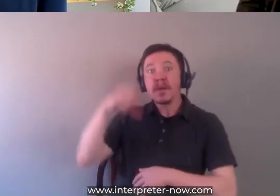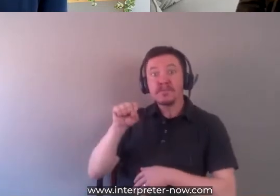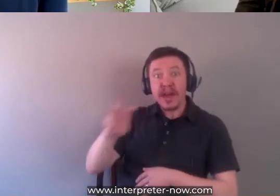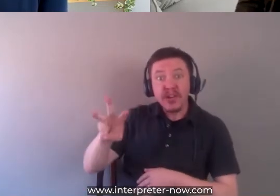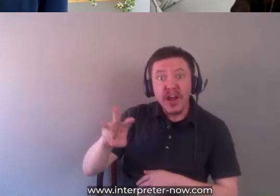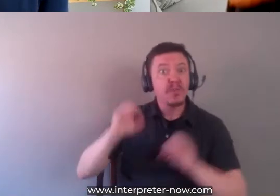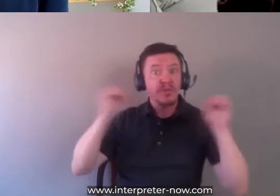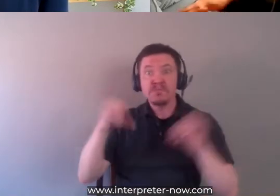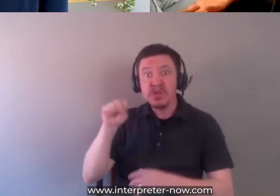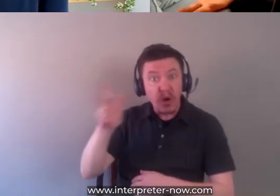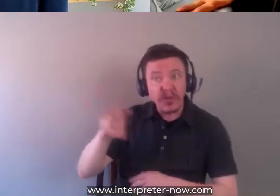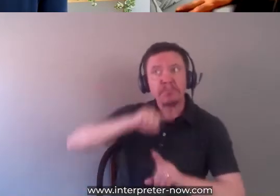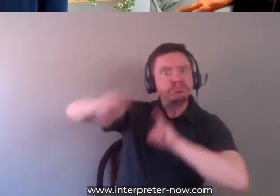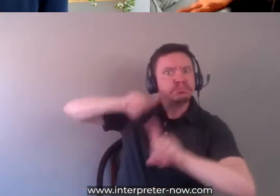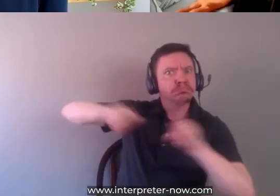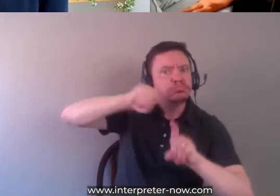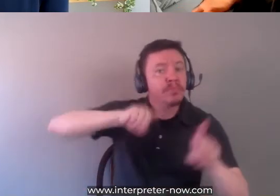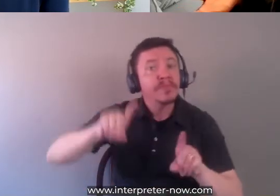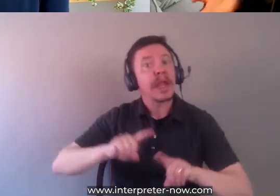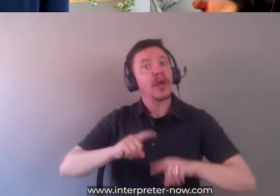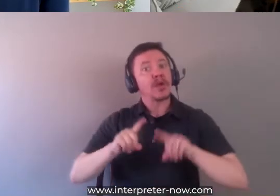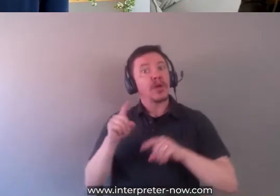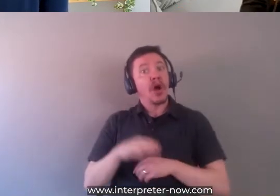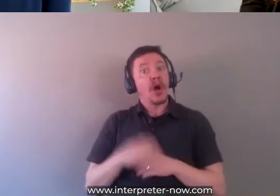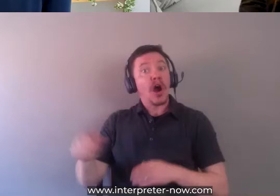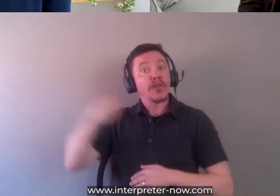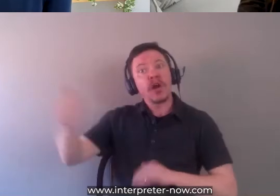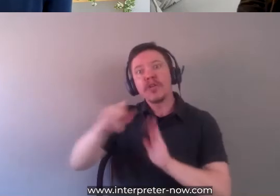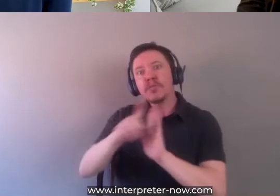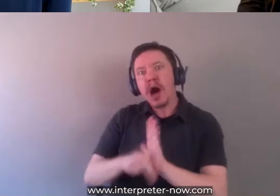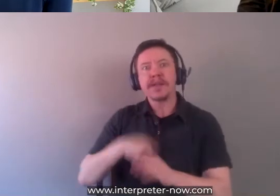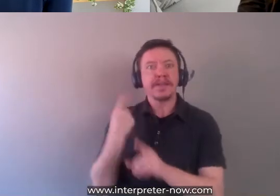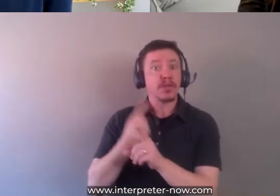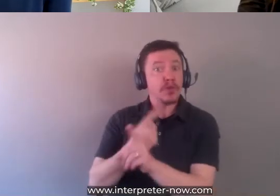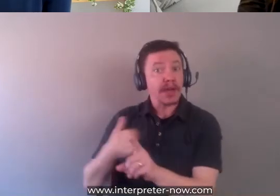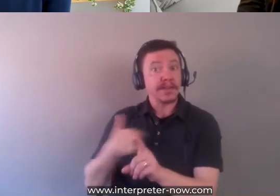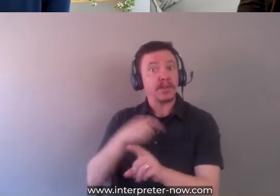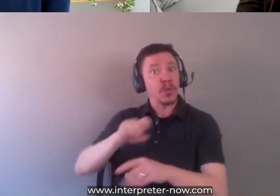all? Are there different practices or policies that we could be implementing? Ask those questions